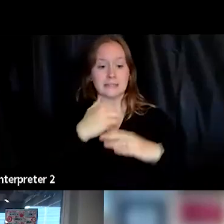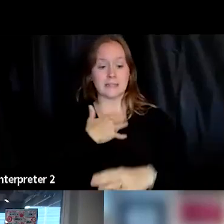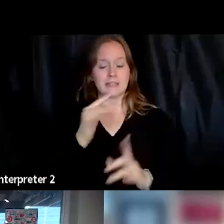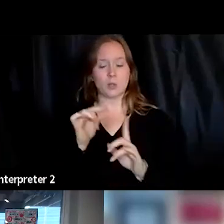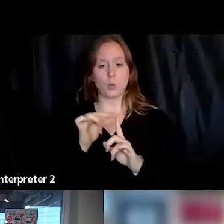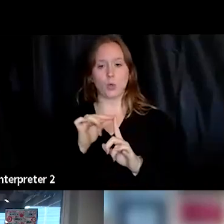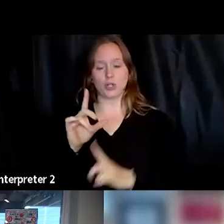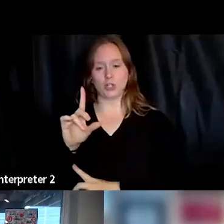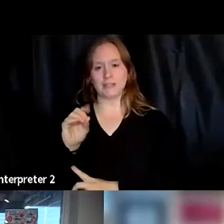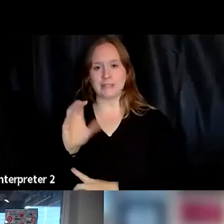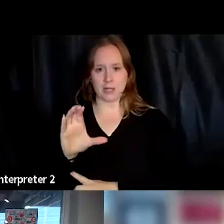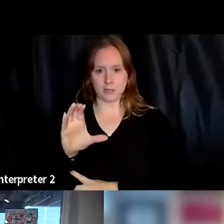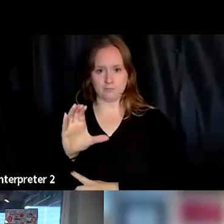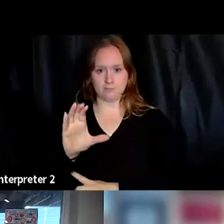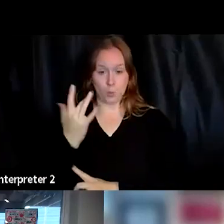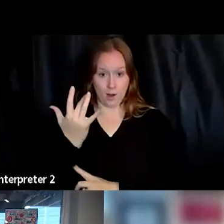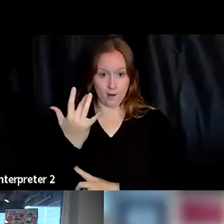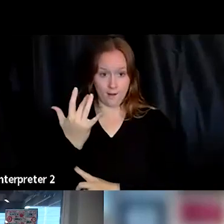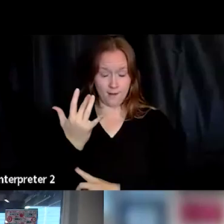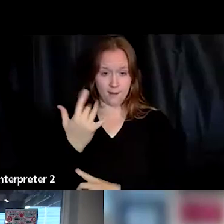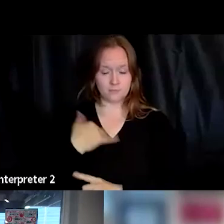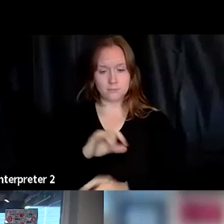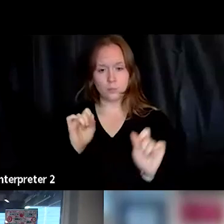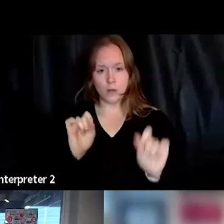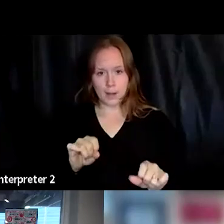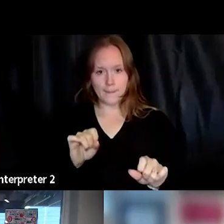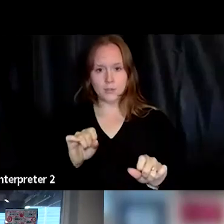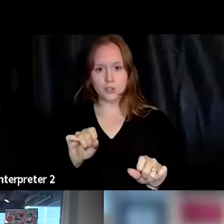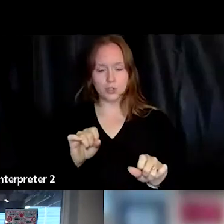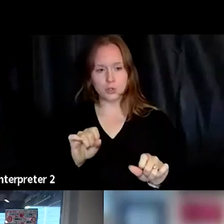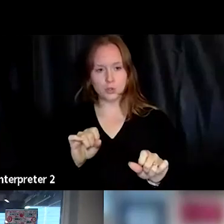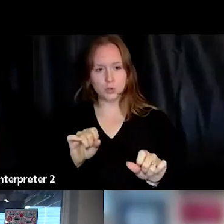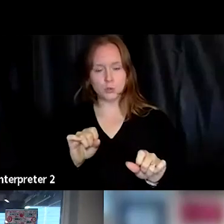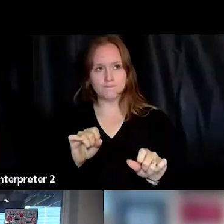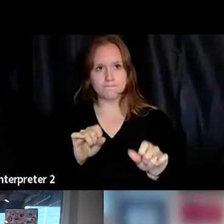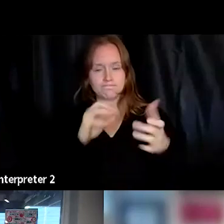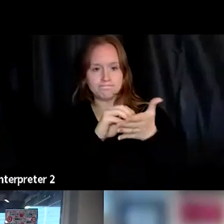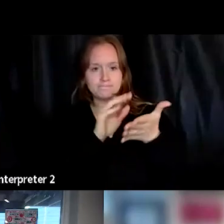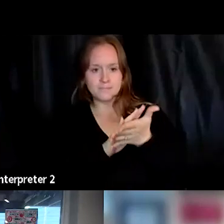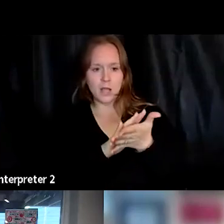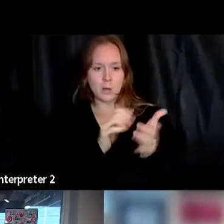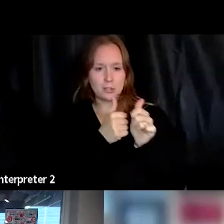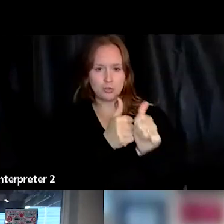because we are then able to put track changes in that Word document and send it back to you.